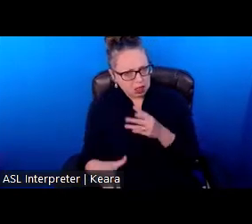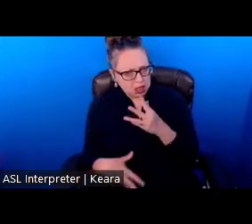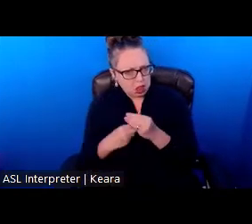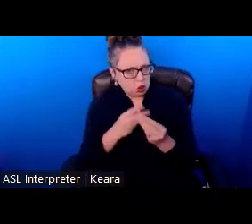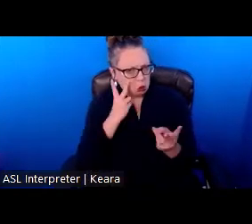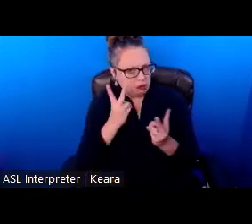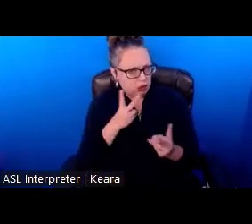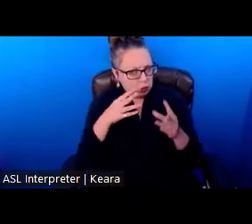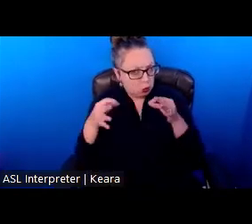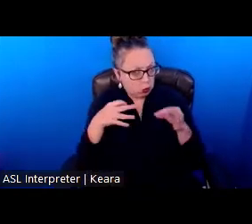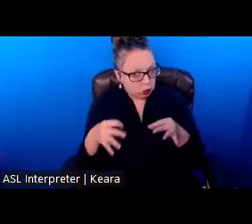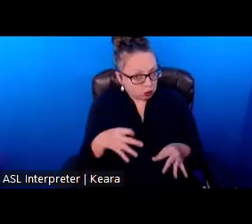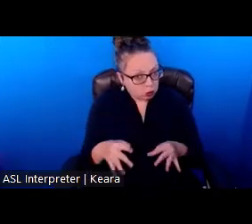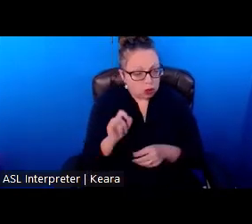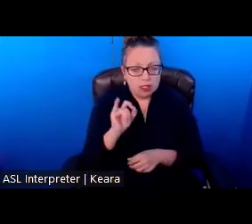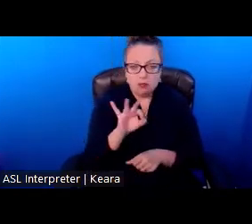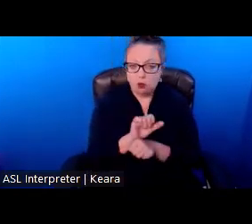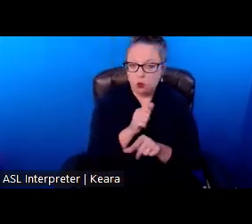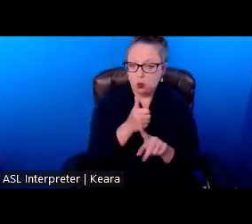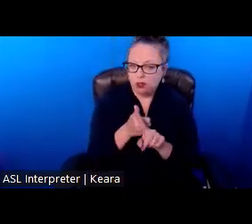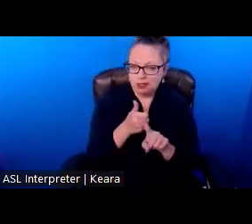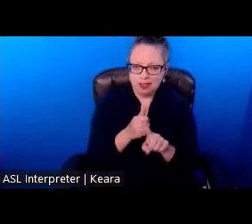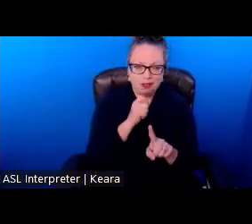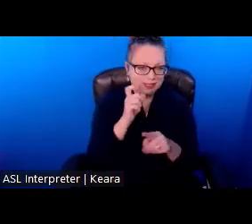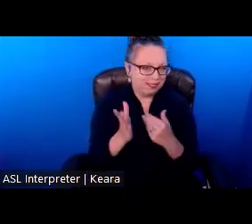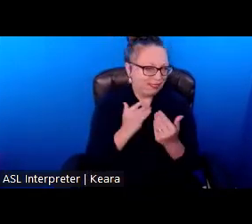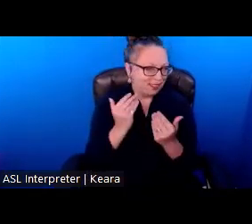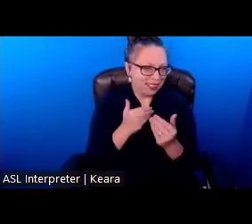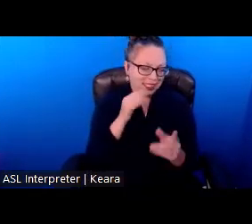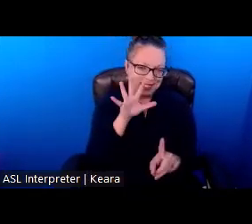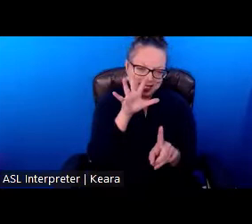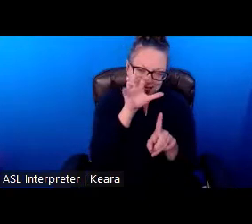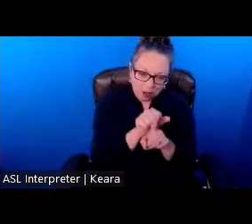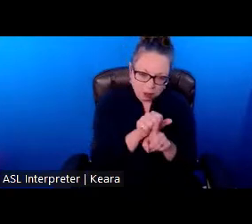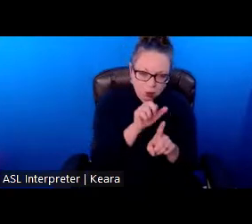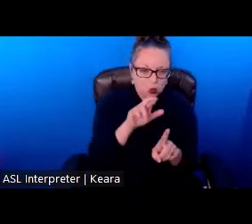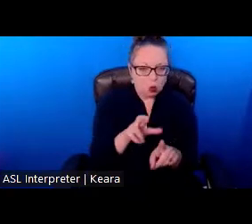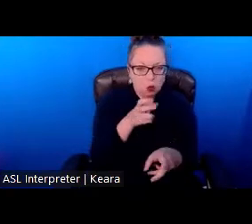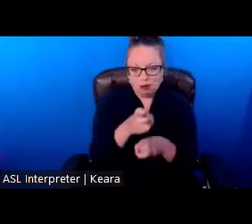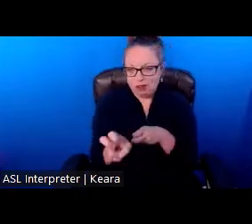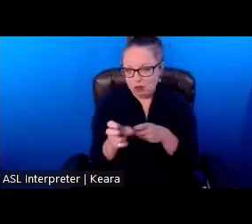(in cases when work is not easily captured or is otherwise difficult to understand).